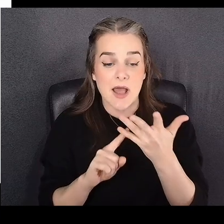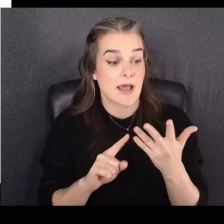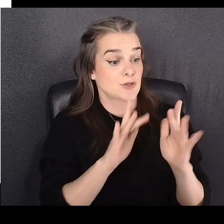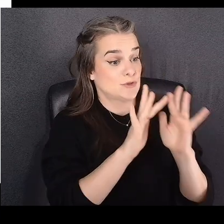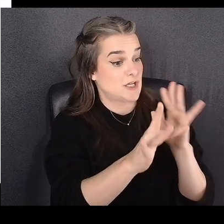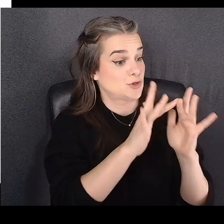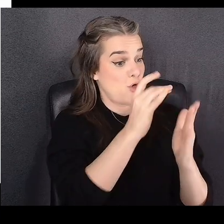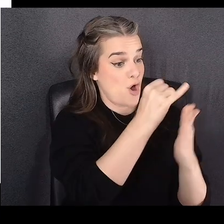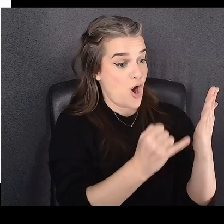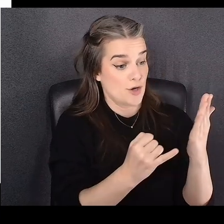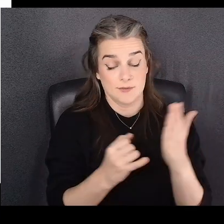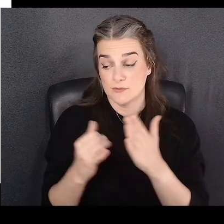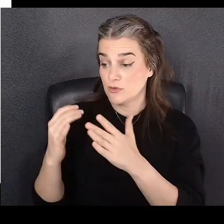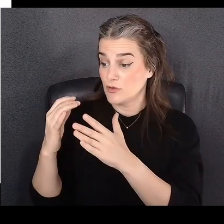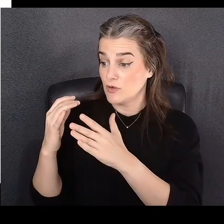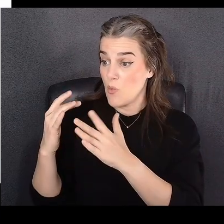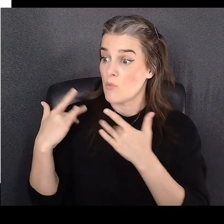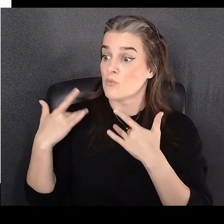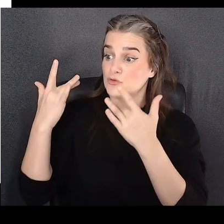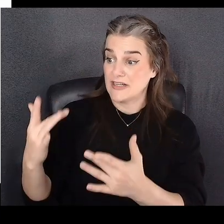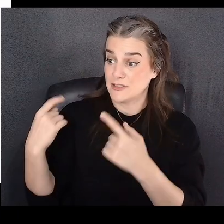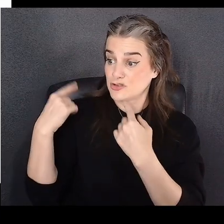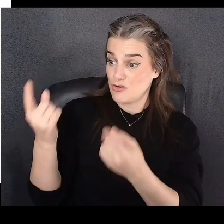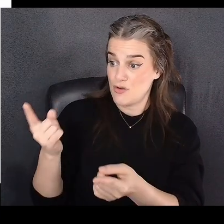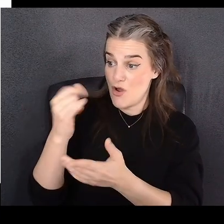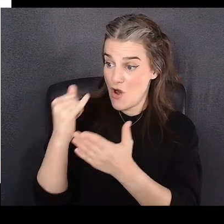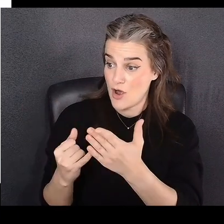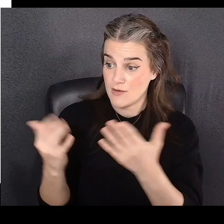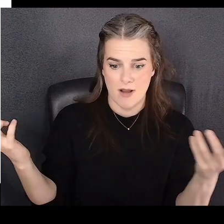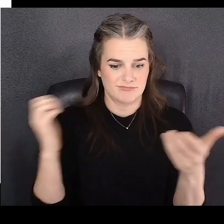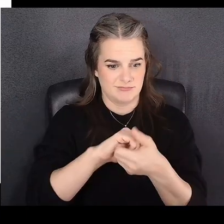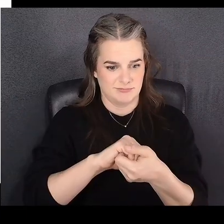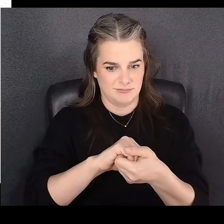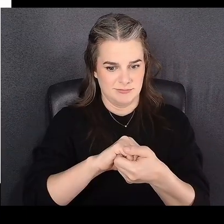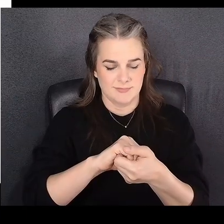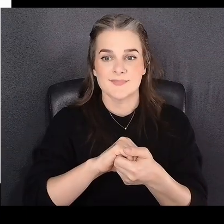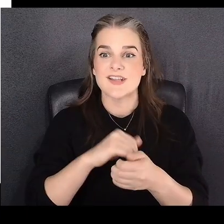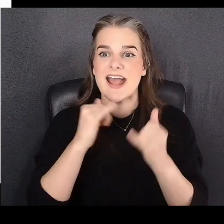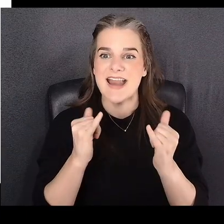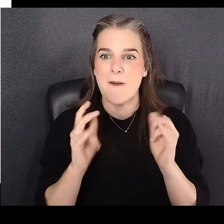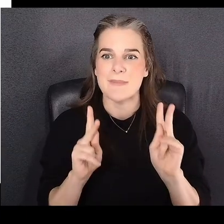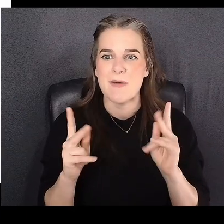and we've allowed folks to get it mounted and printed out.